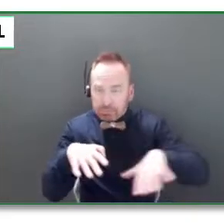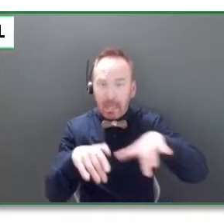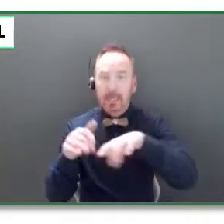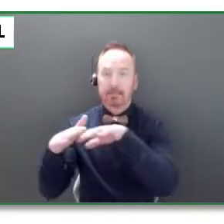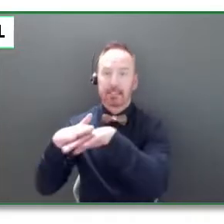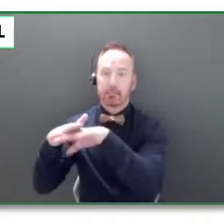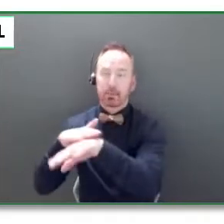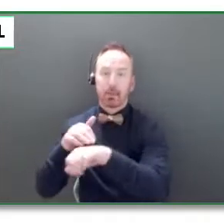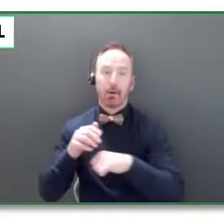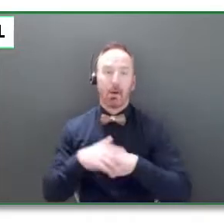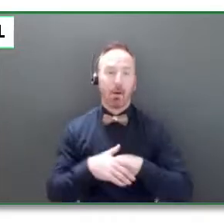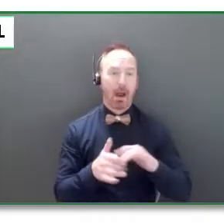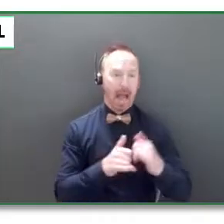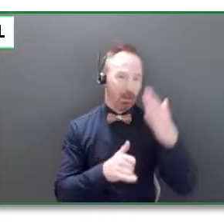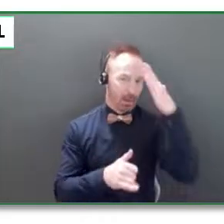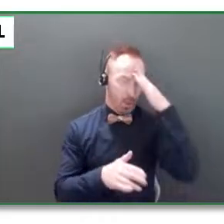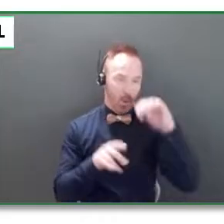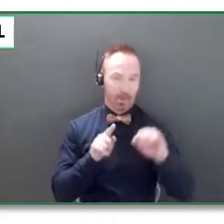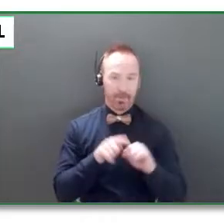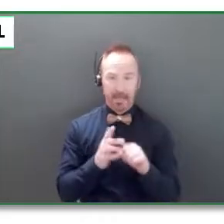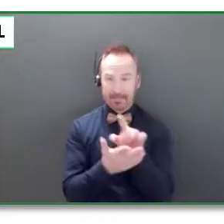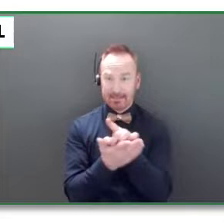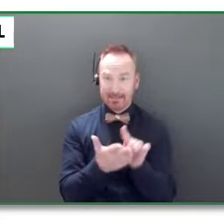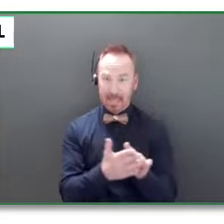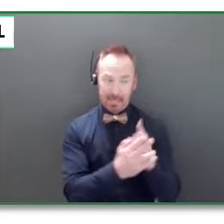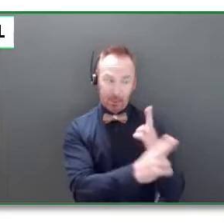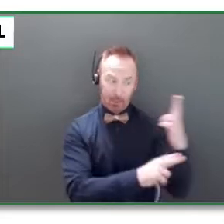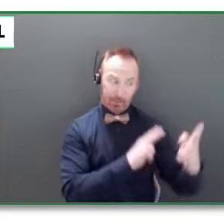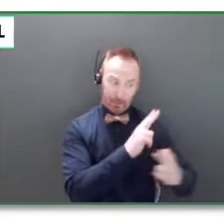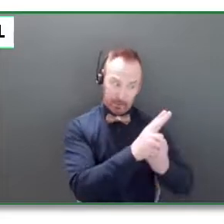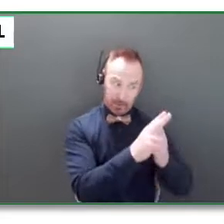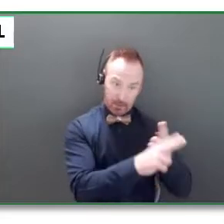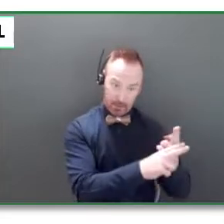should be universally designed or accessible designed with physical